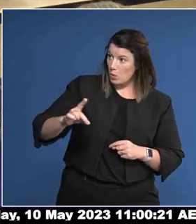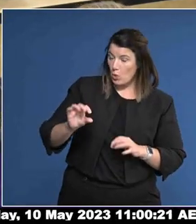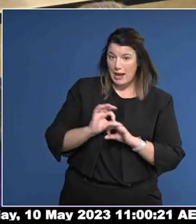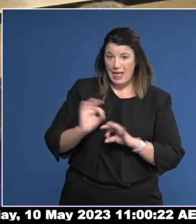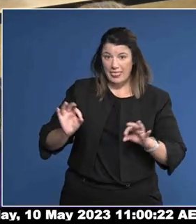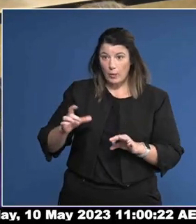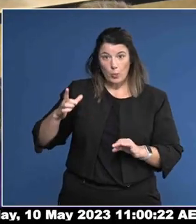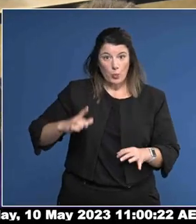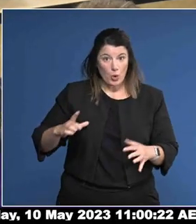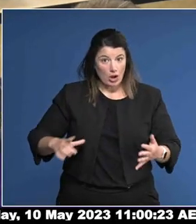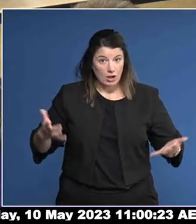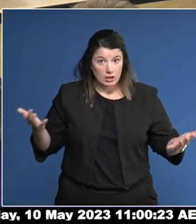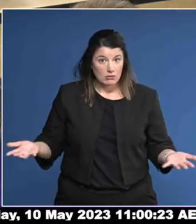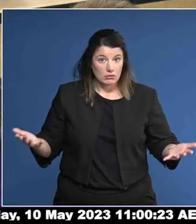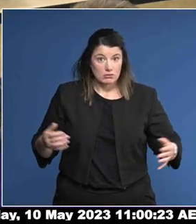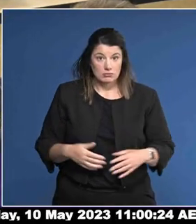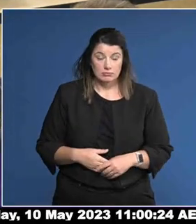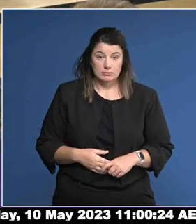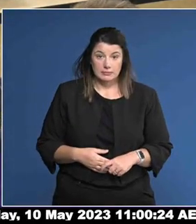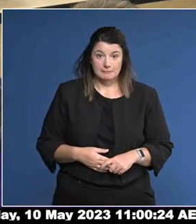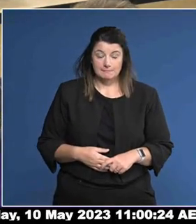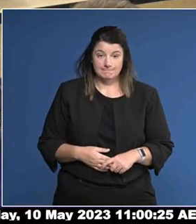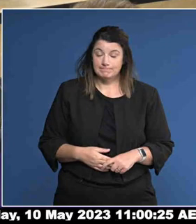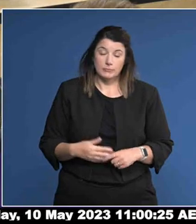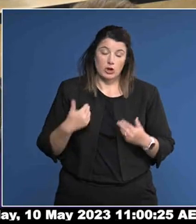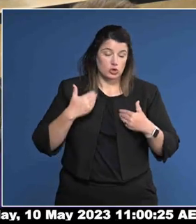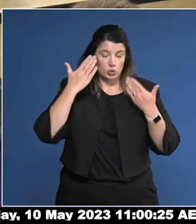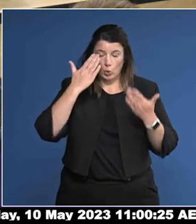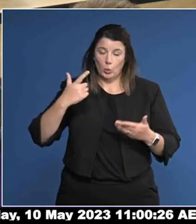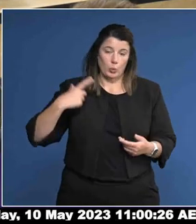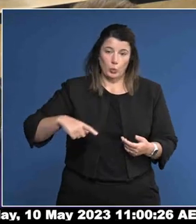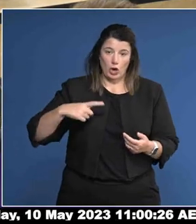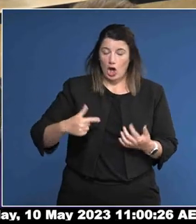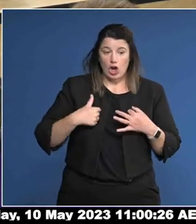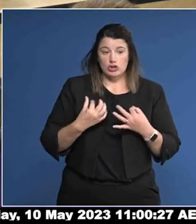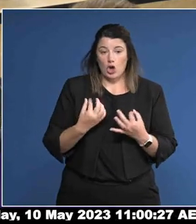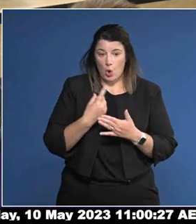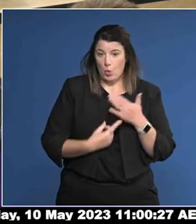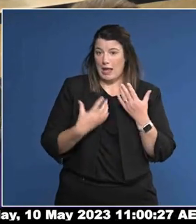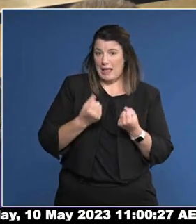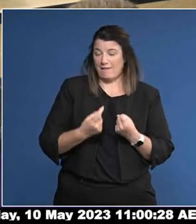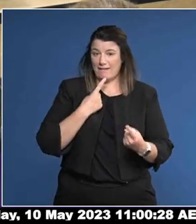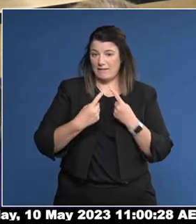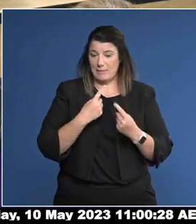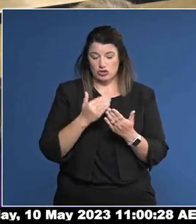report was not made; correct? Correct. Because I don't have - I only have the information written on - on the page.